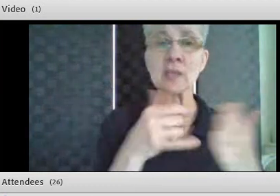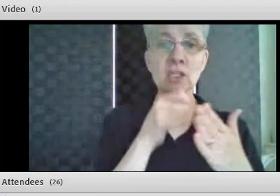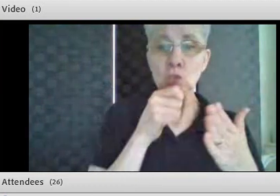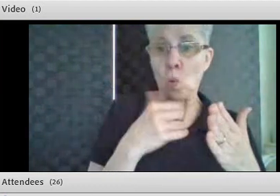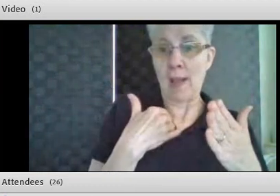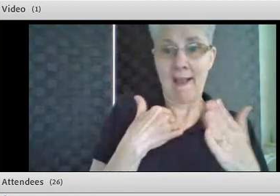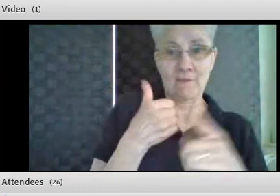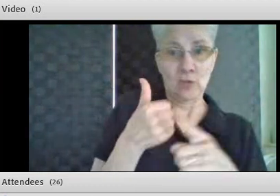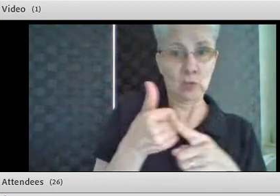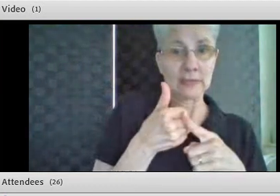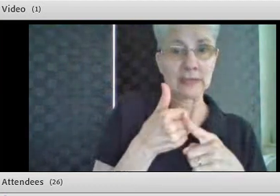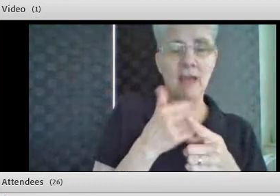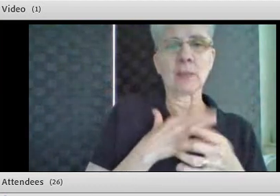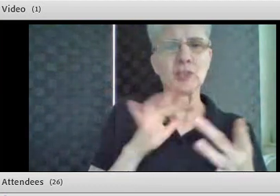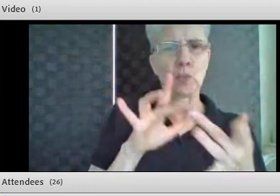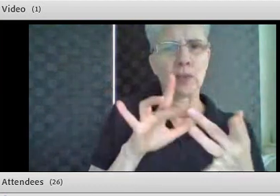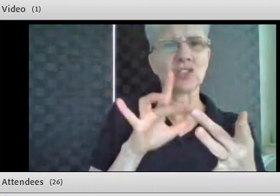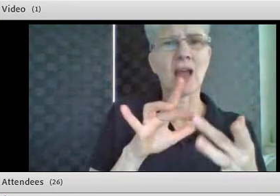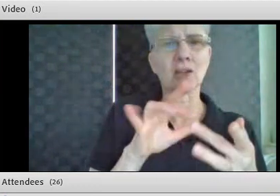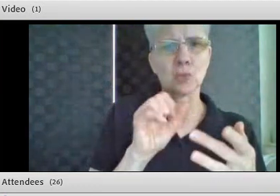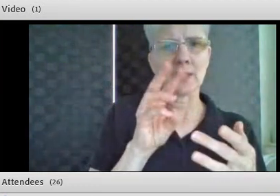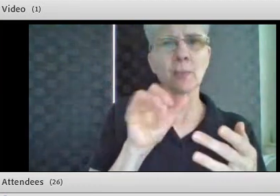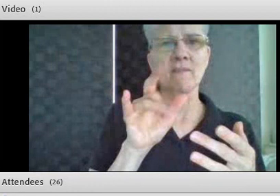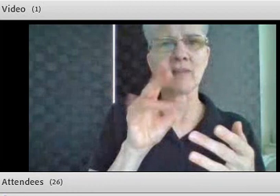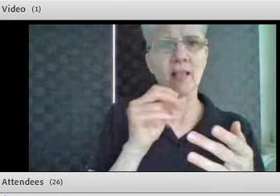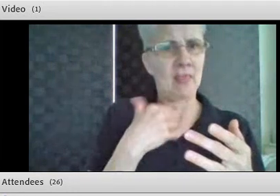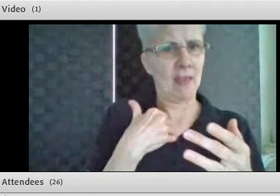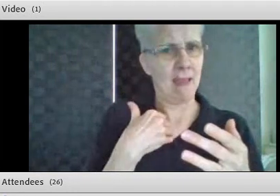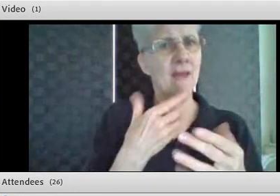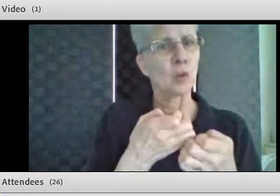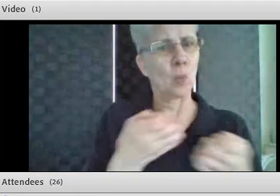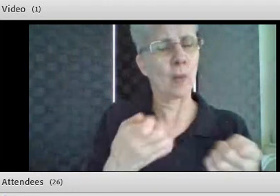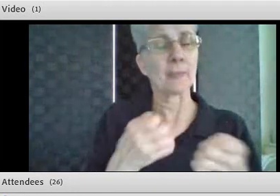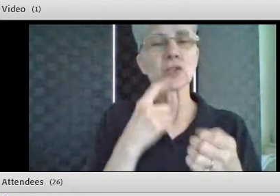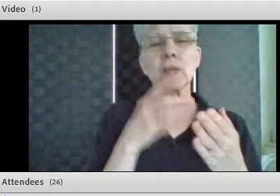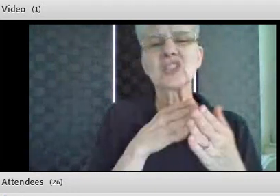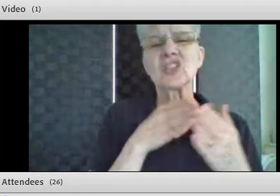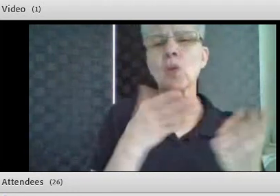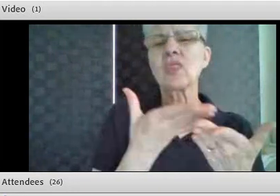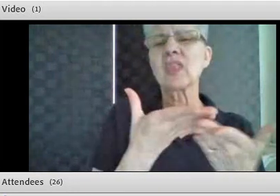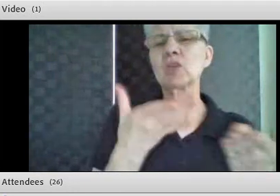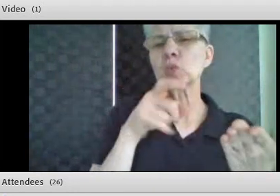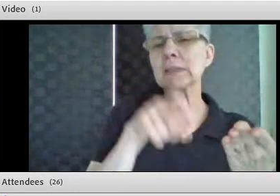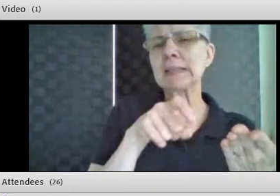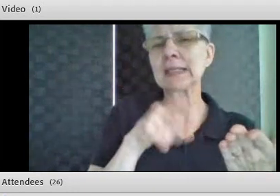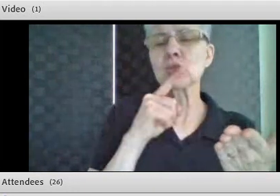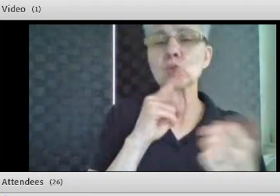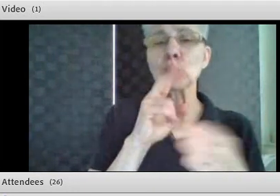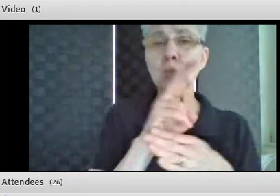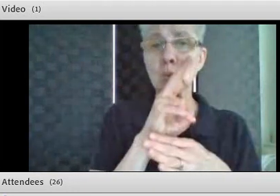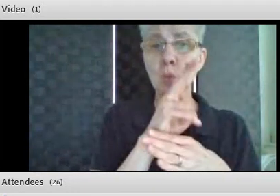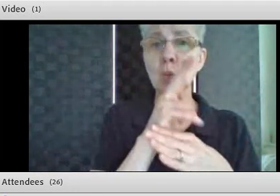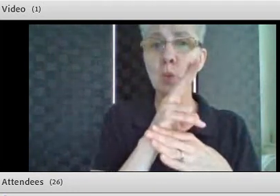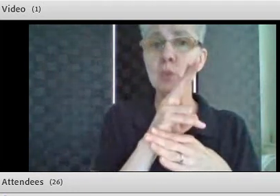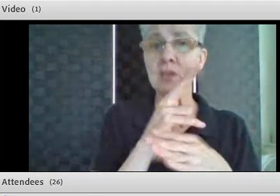and Luly can speak to what's available, but, you know, if you're planning a program that needs any of those things and you don't have them,